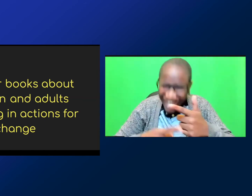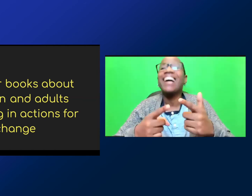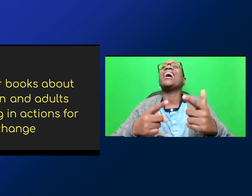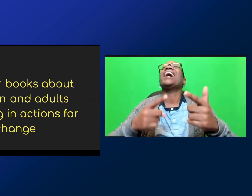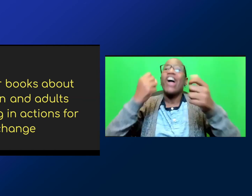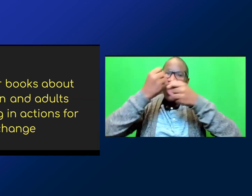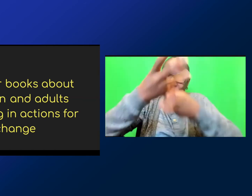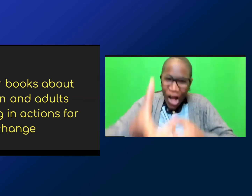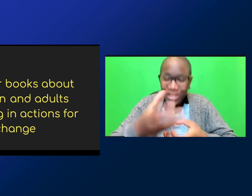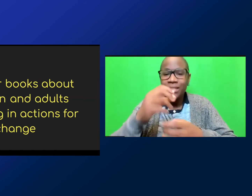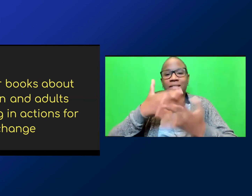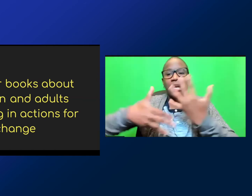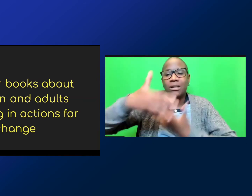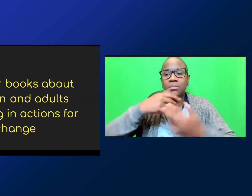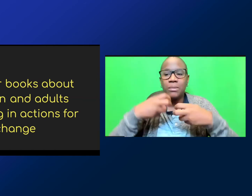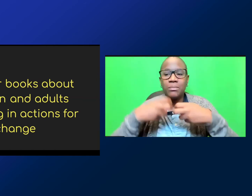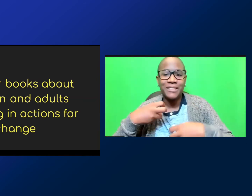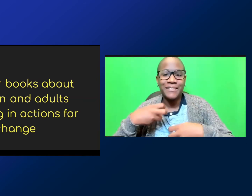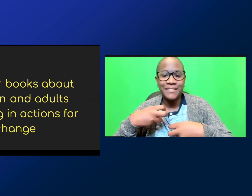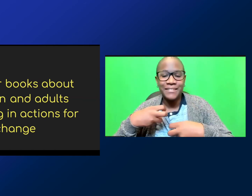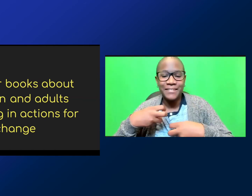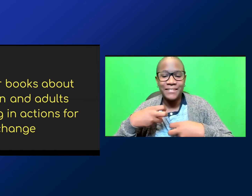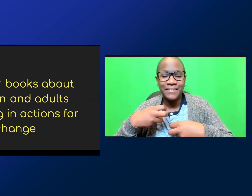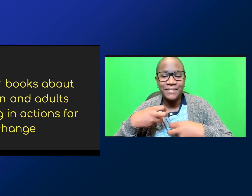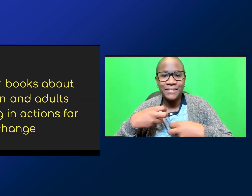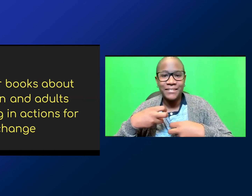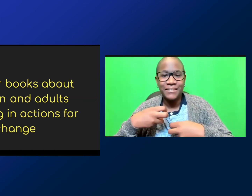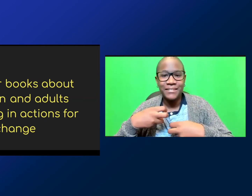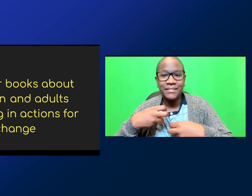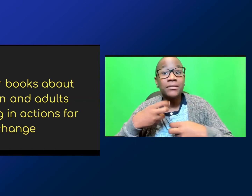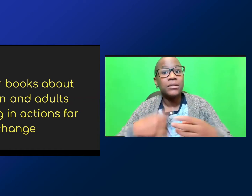they have ingrained in them all of these negative perceptions which then translates to all the